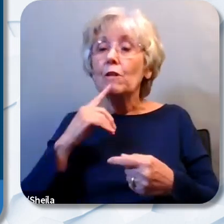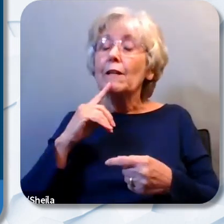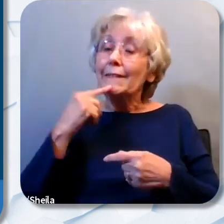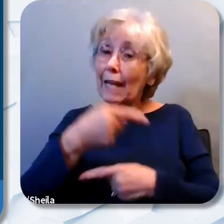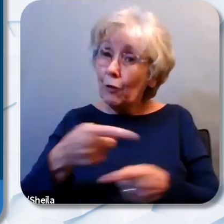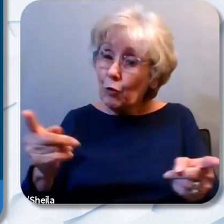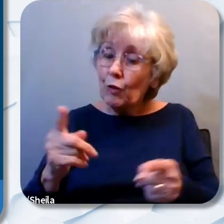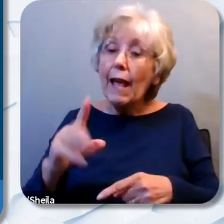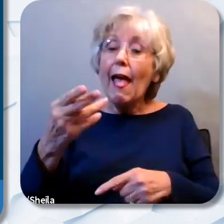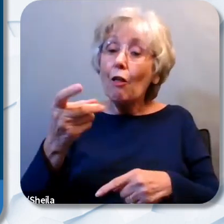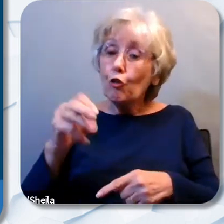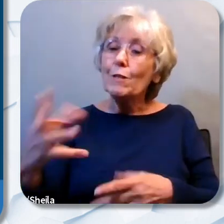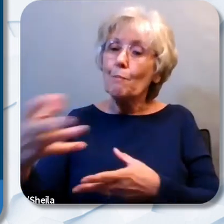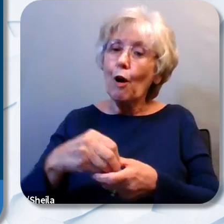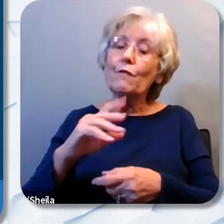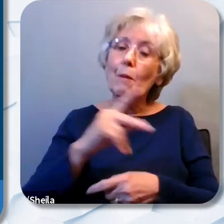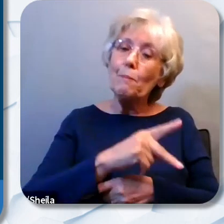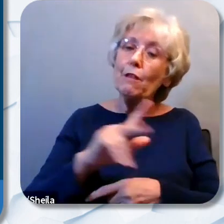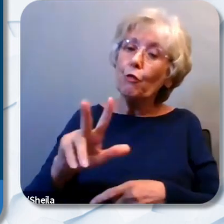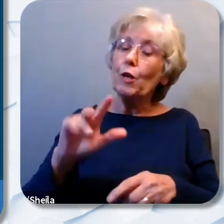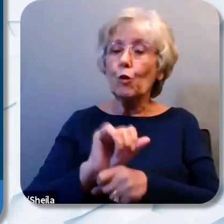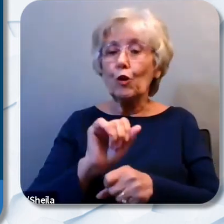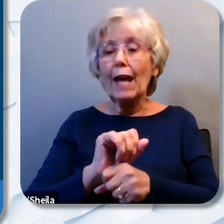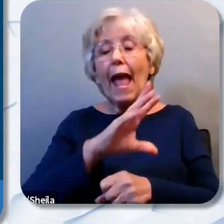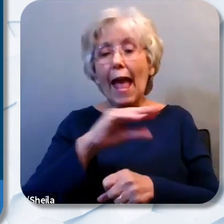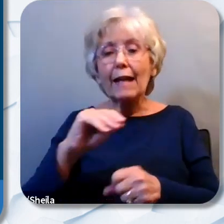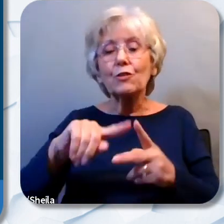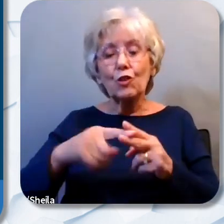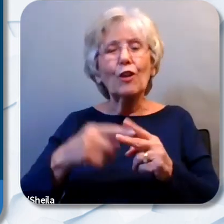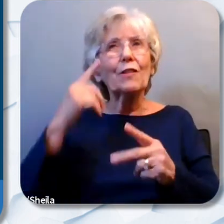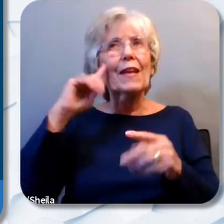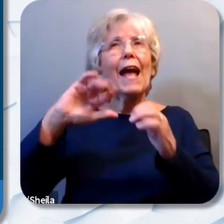of our p3 work and part of us thinking through how to start inclusion, from the very beginning,